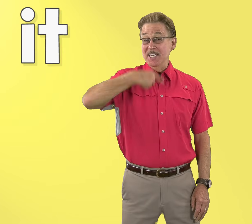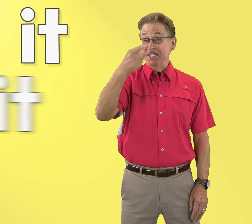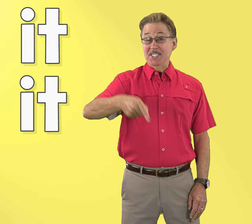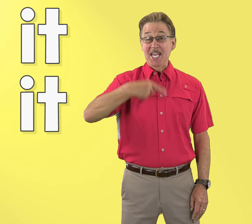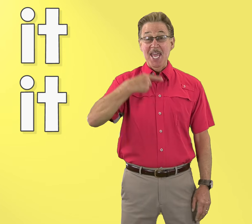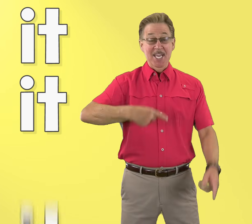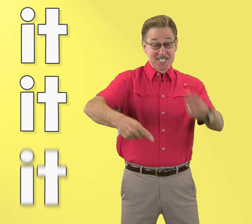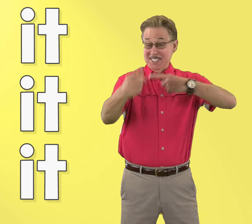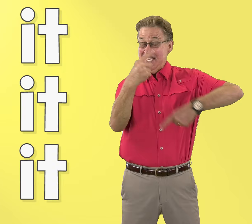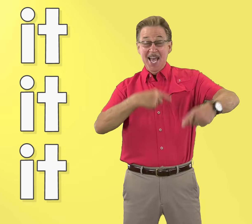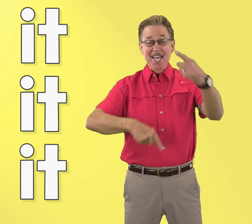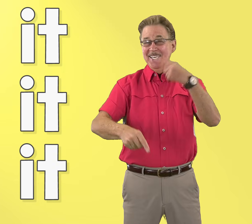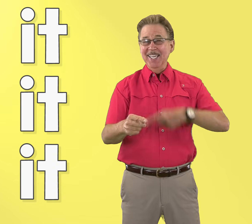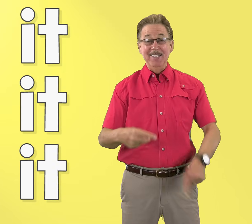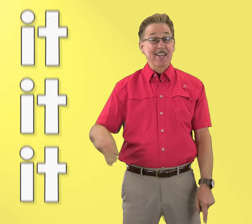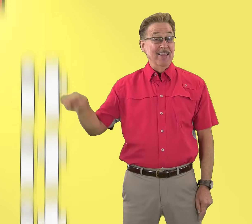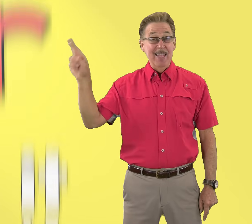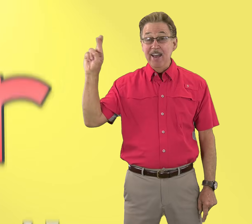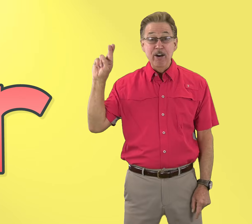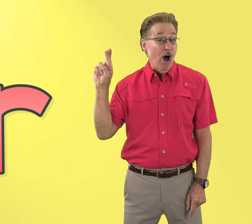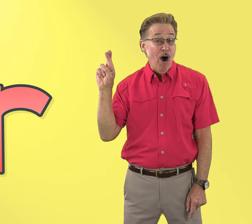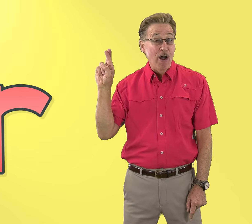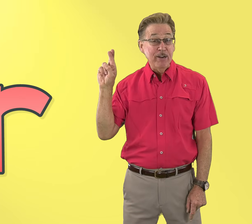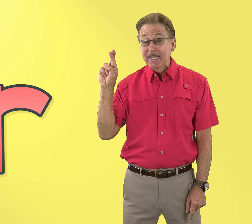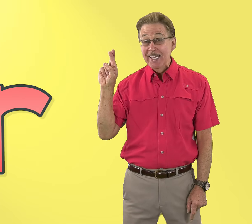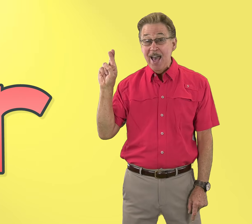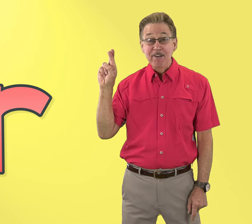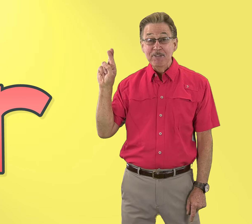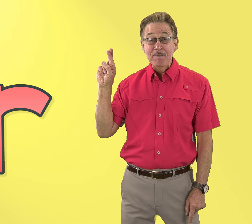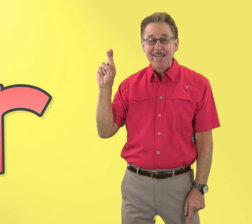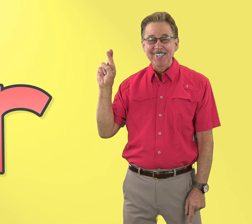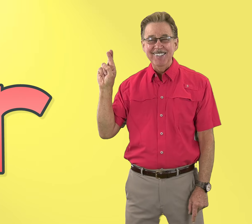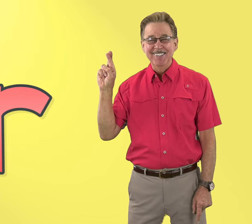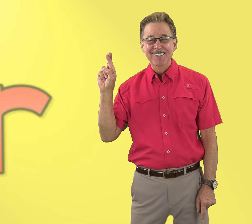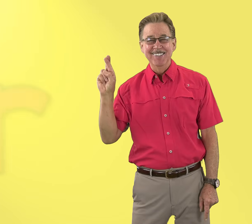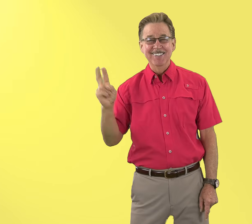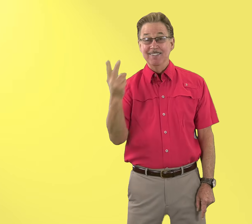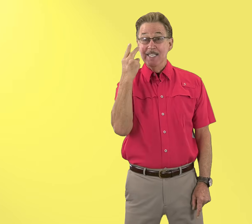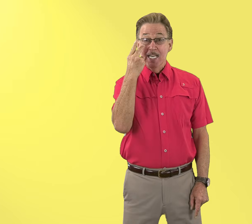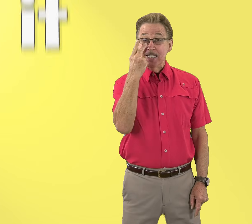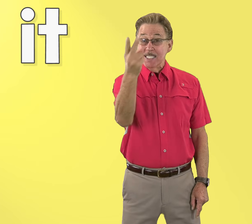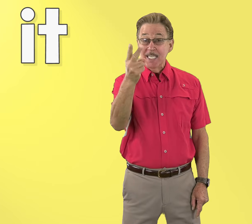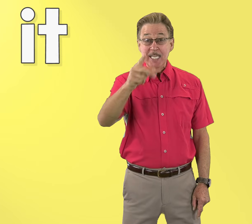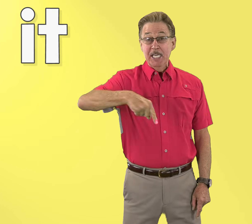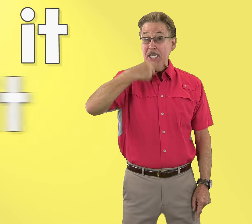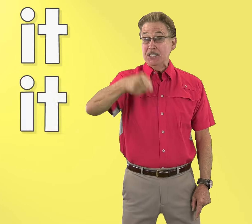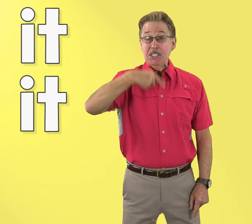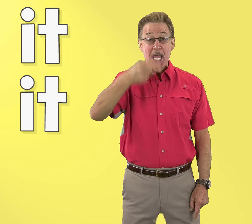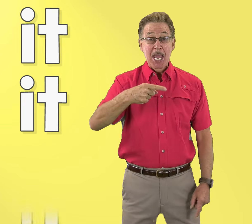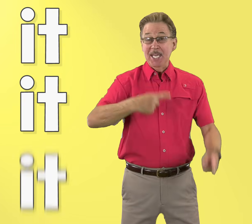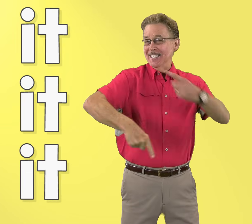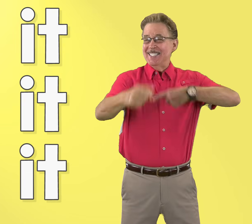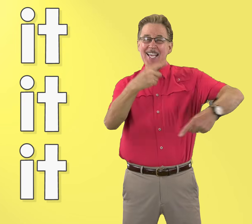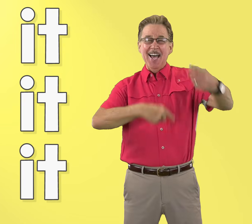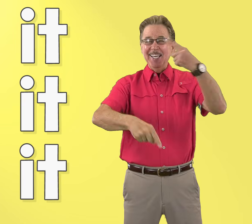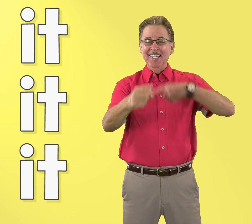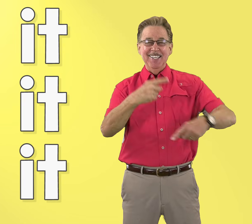See it, Say it, Sign it Letter R r in the alphabet See it, Say it Sign it